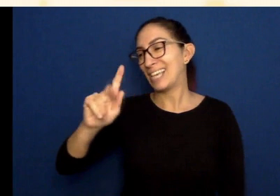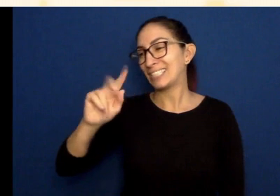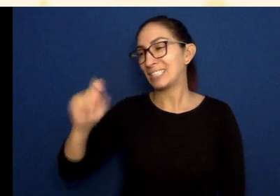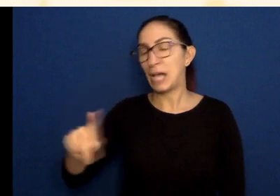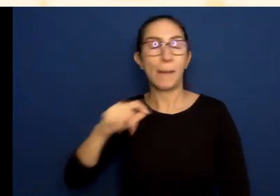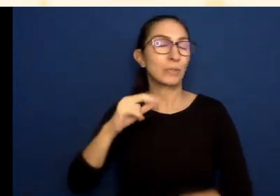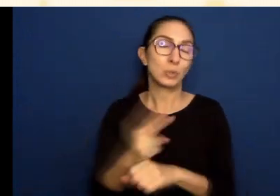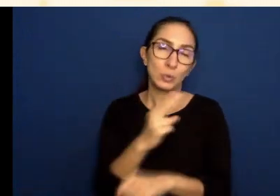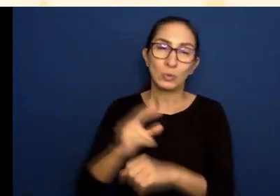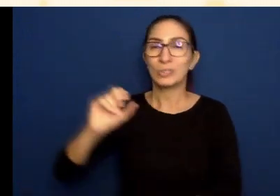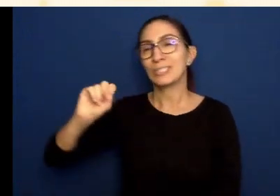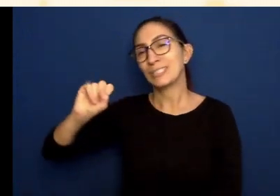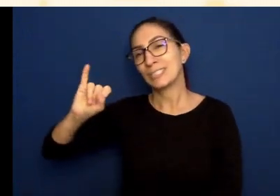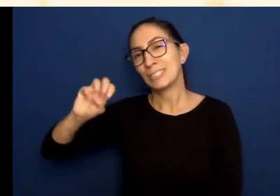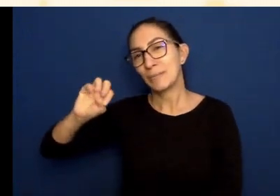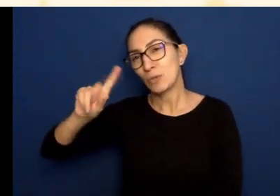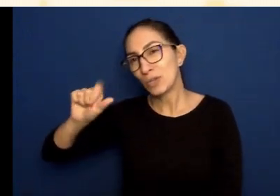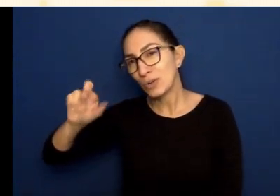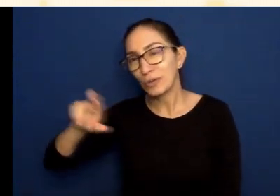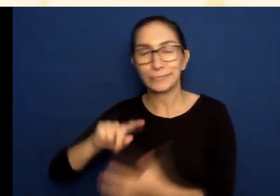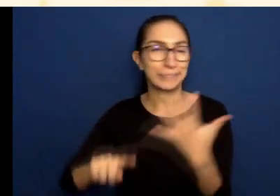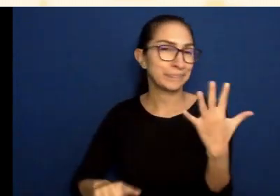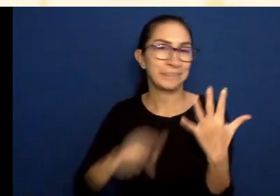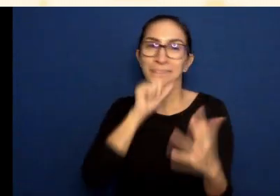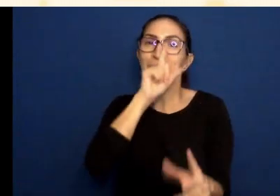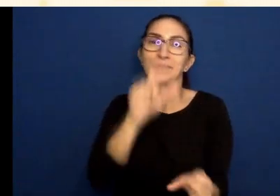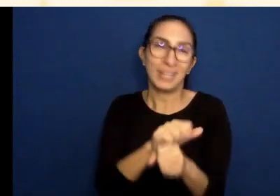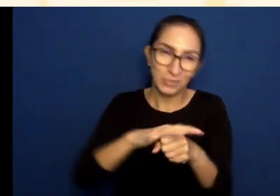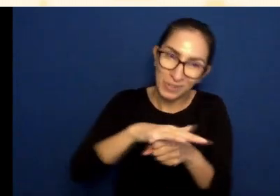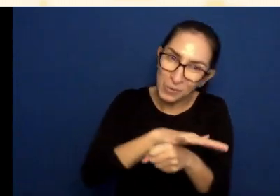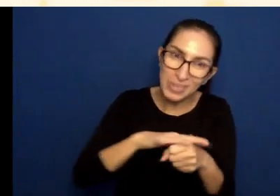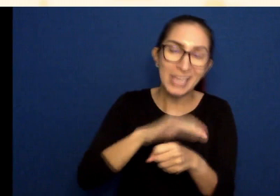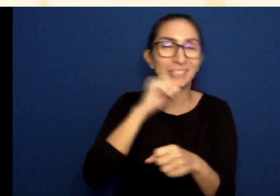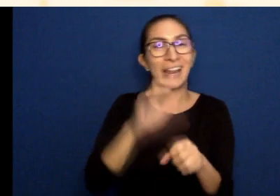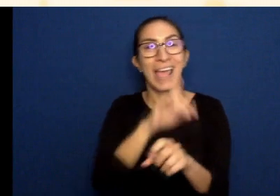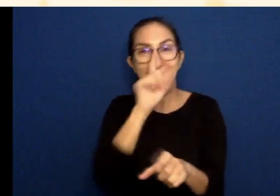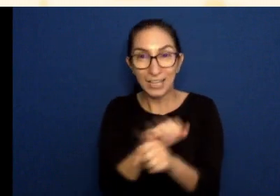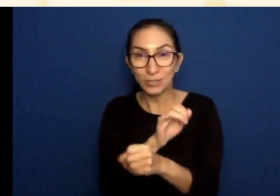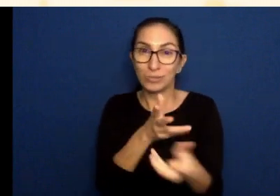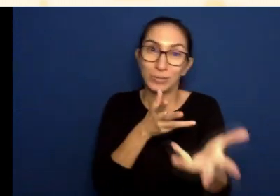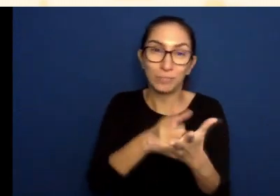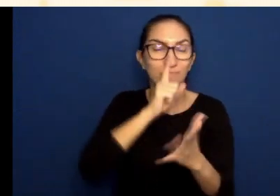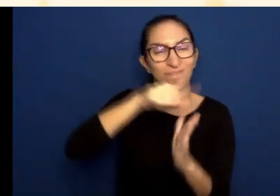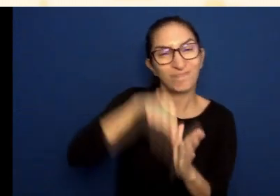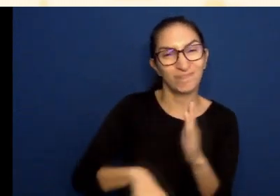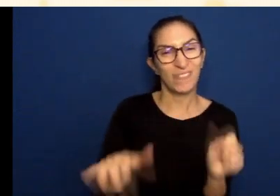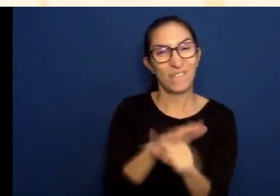to have here. Now, how does that happen? That happens because someone used a simulator. That's happened because someone was testing on desktop,